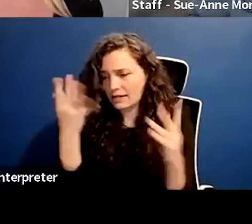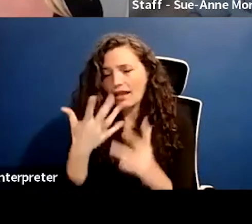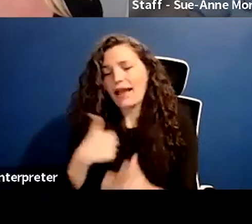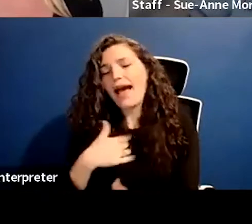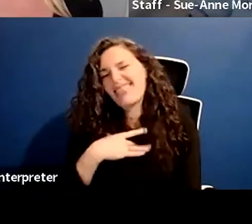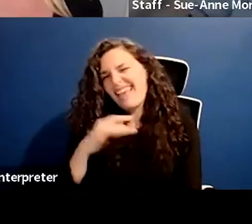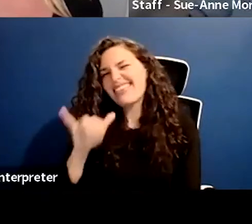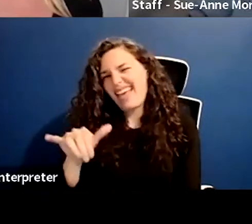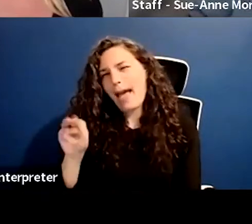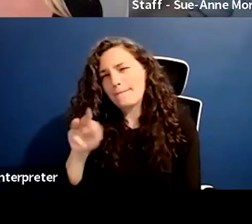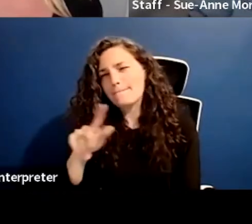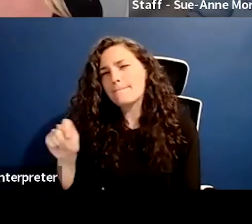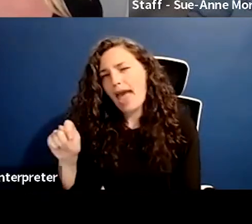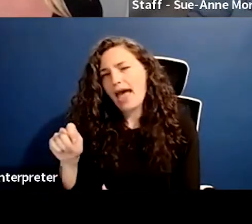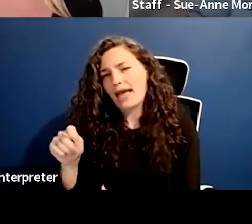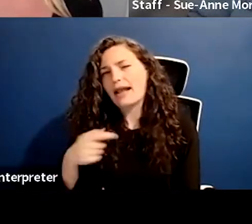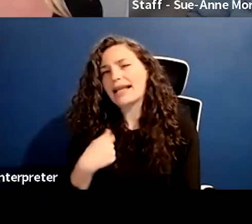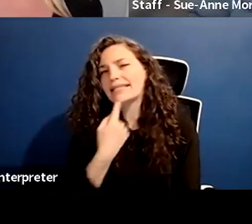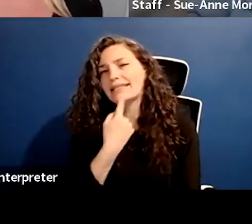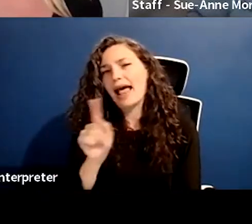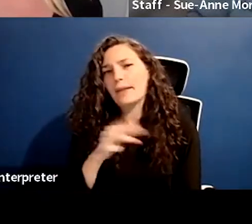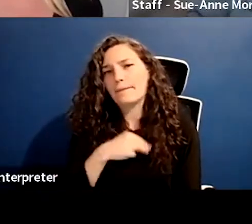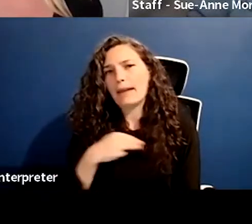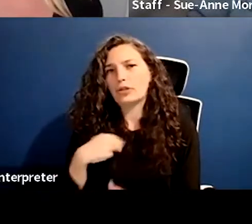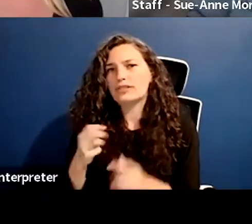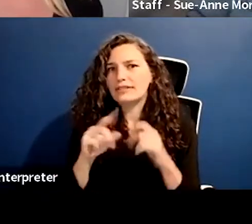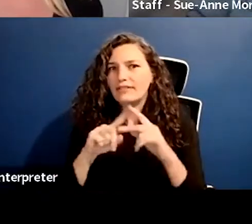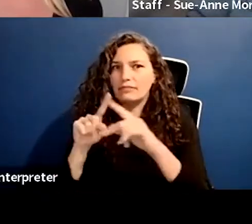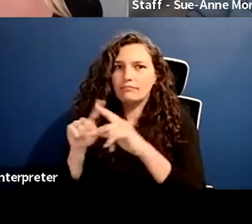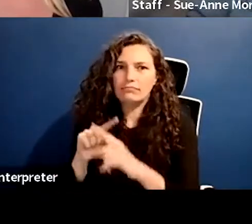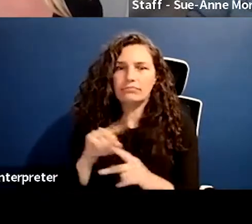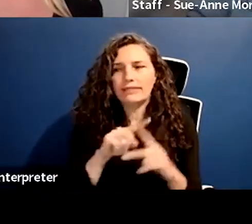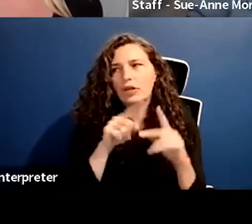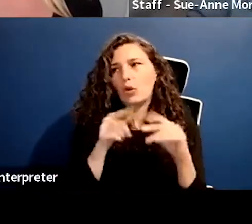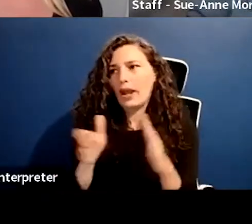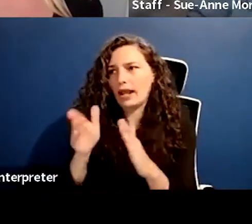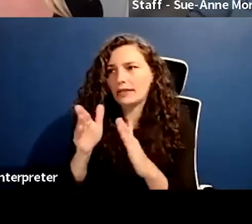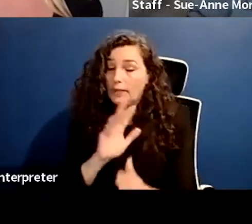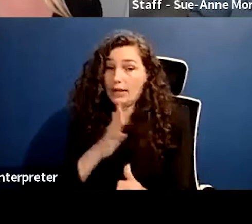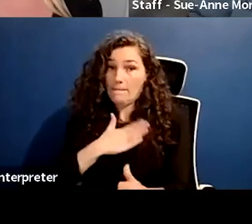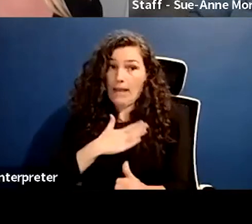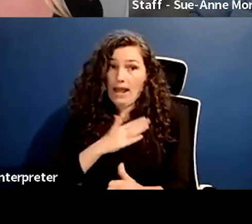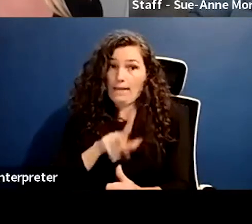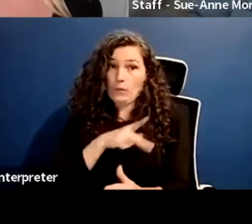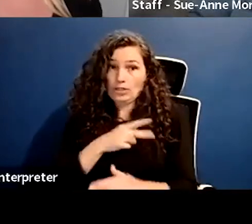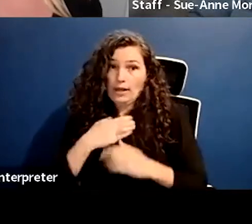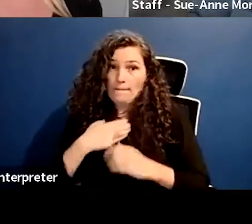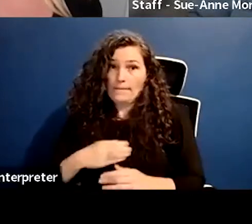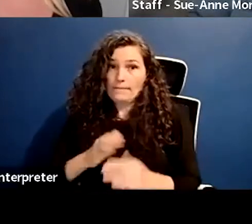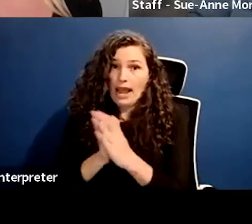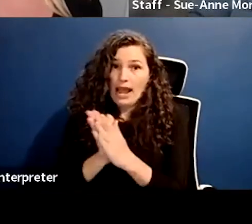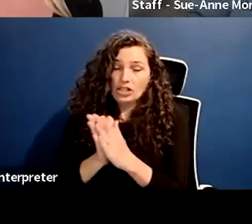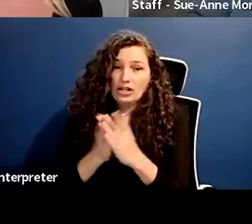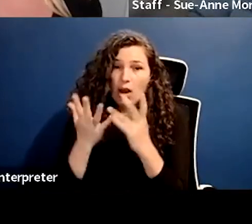there's so many different ways and it's been a personal passion of mine to make sure that as the union, we're getting information out